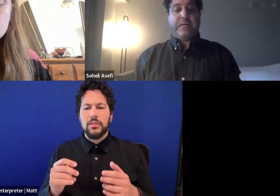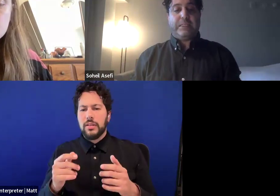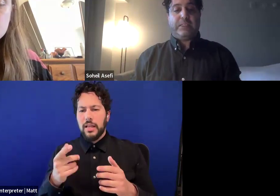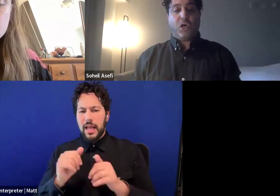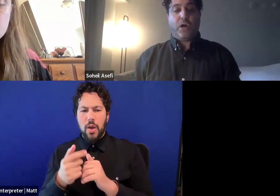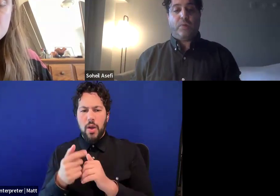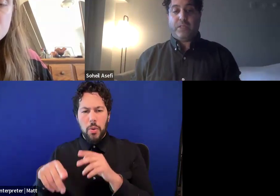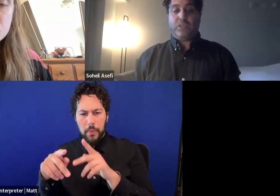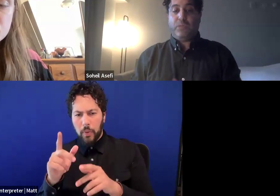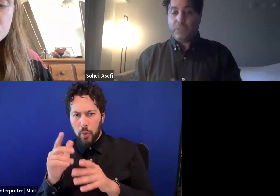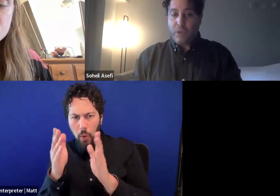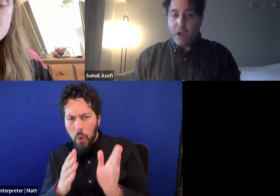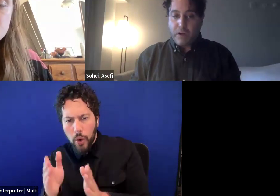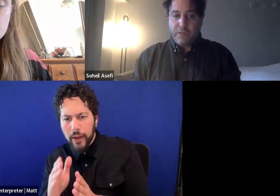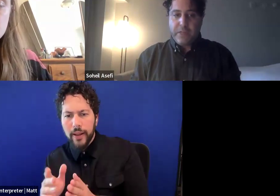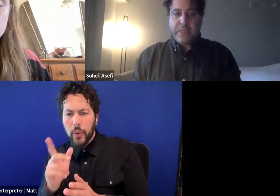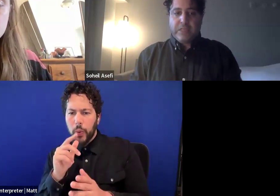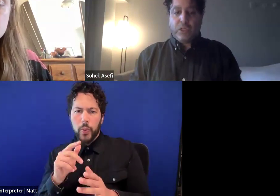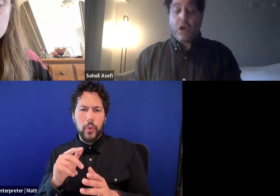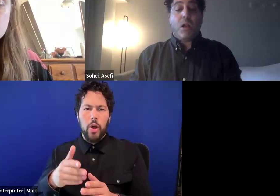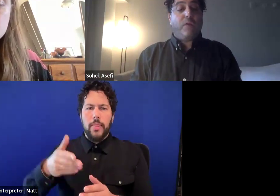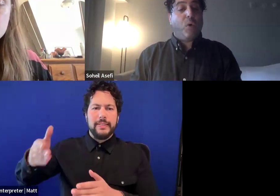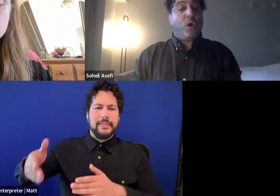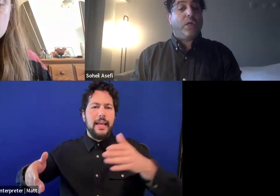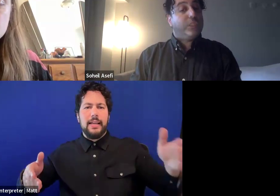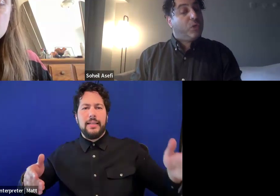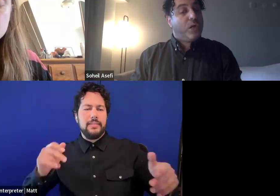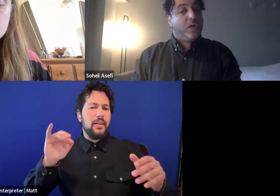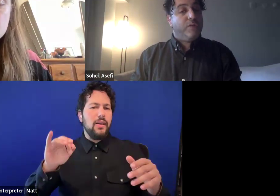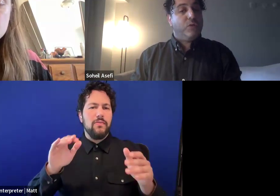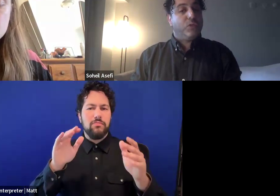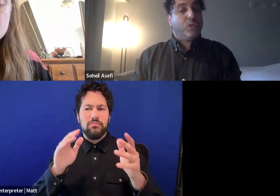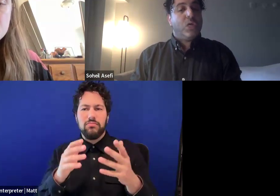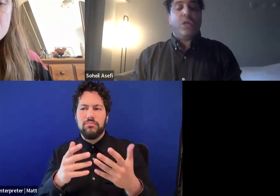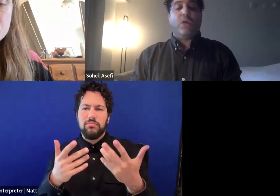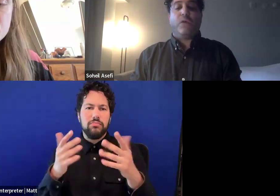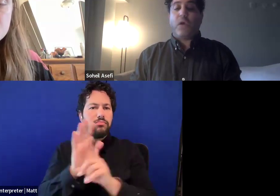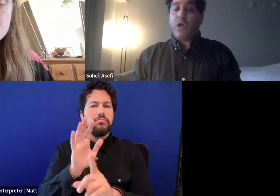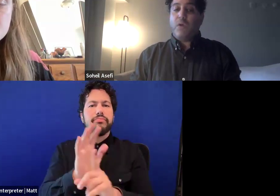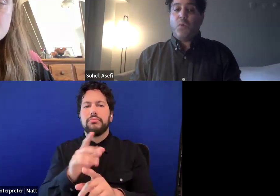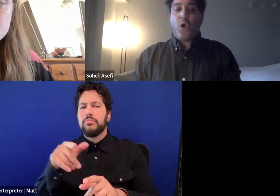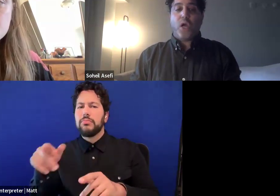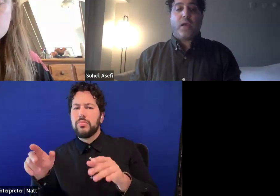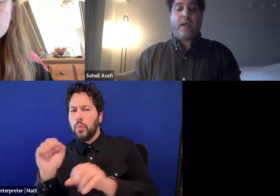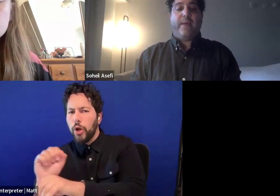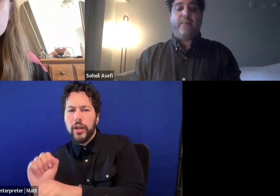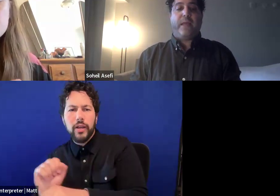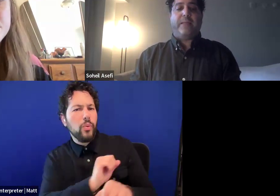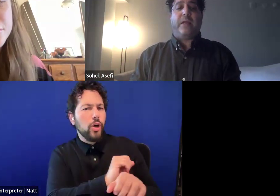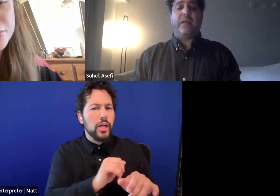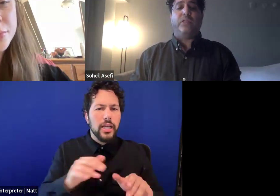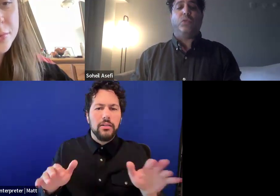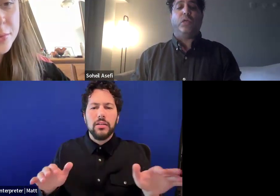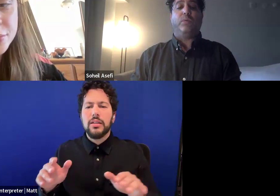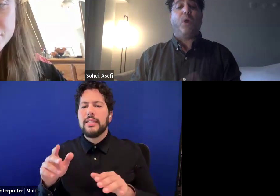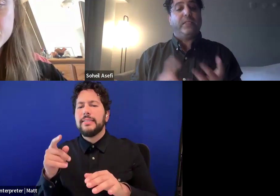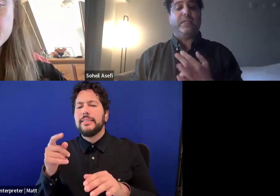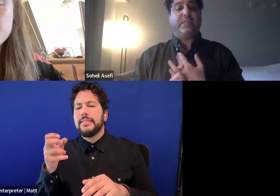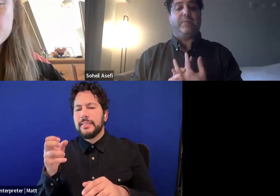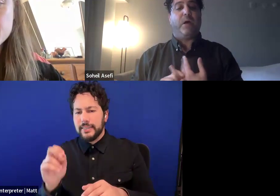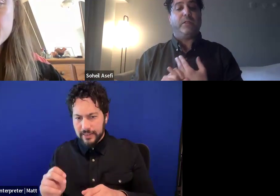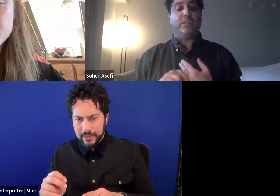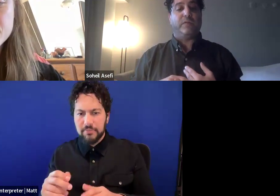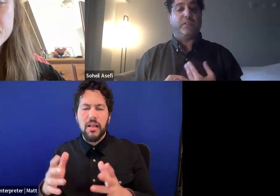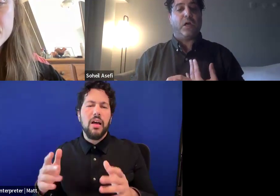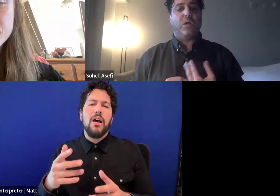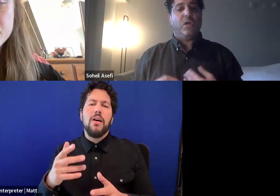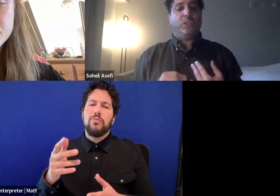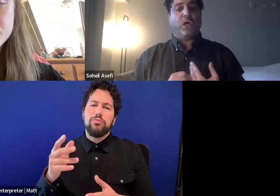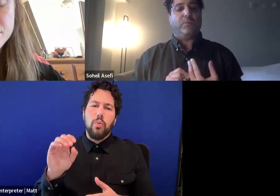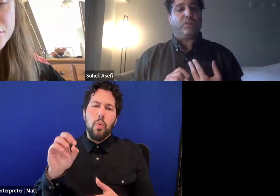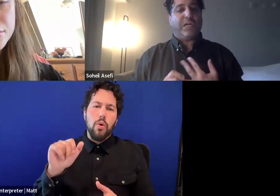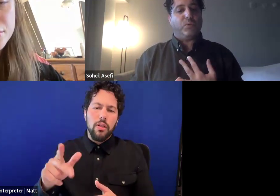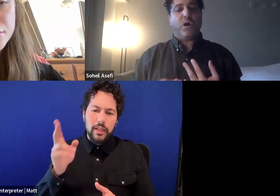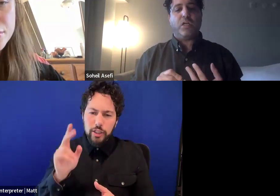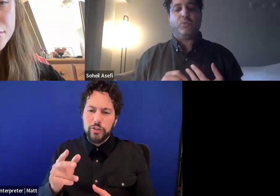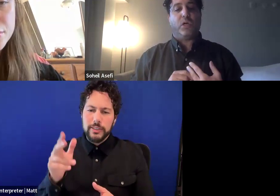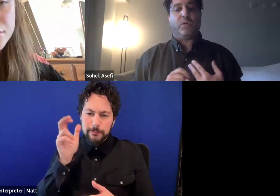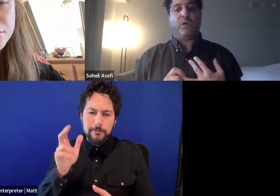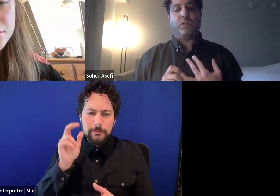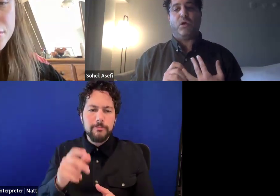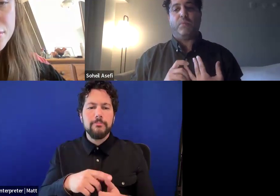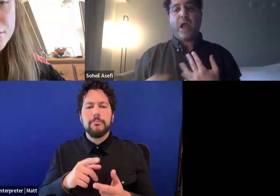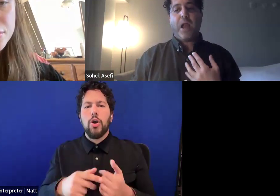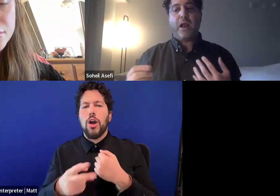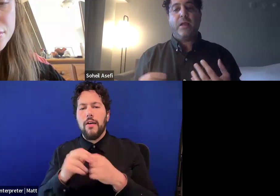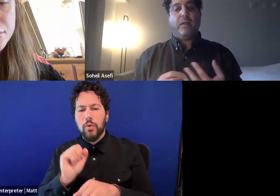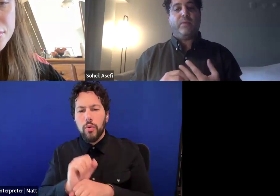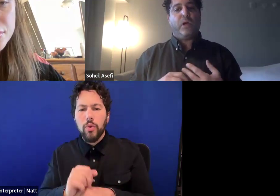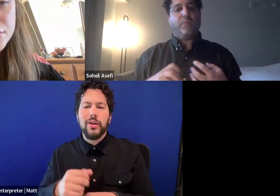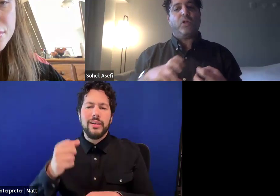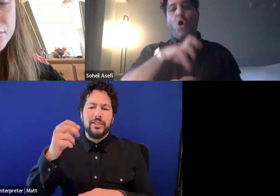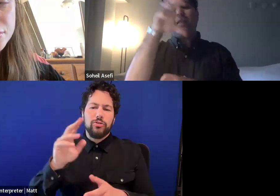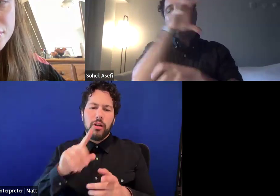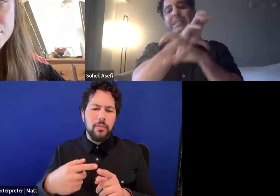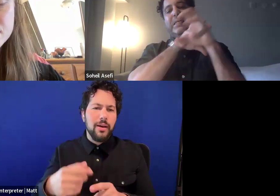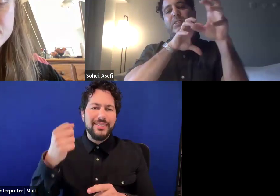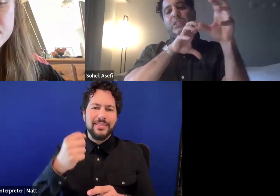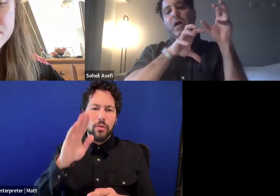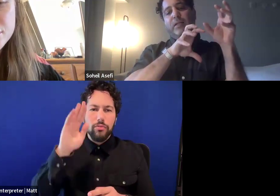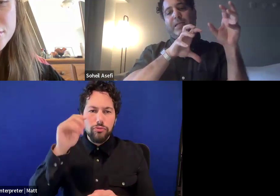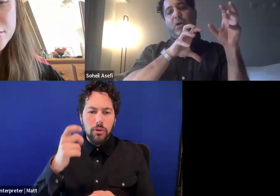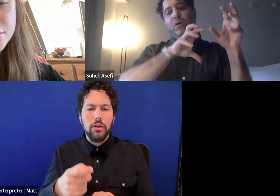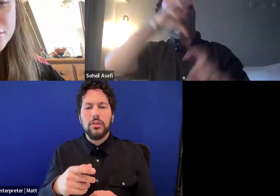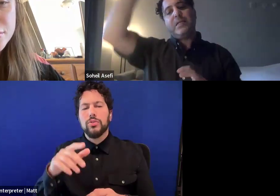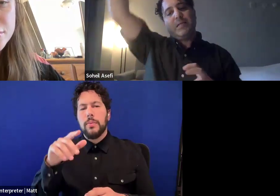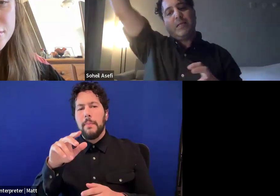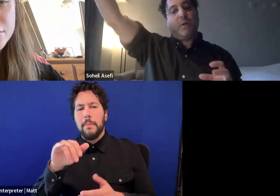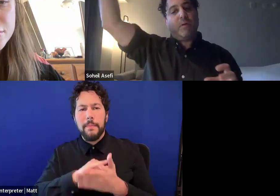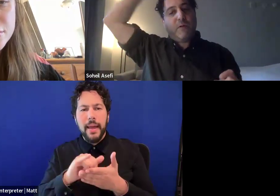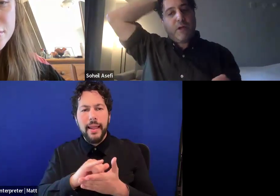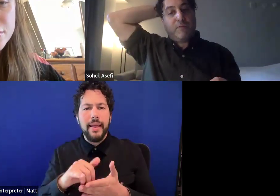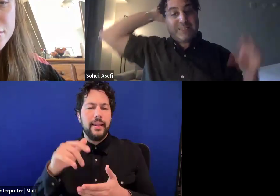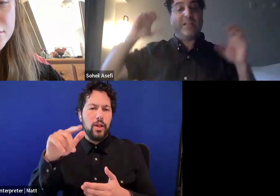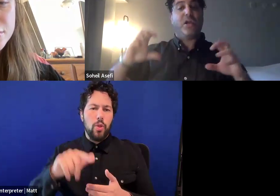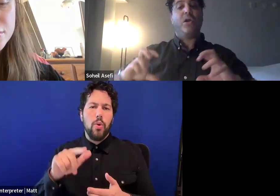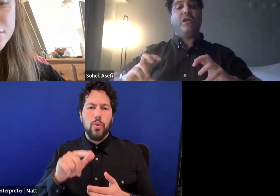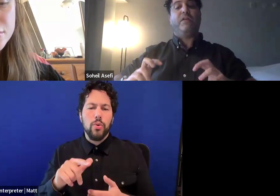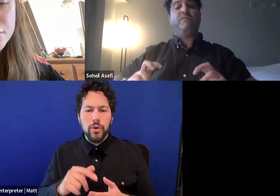this current ministry in historiography. So there are a lot of oral history interviews, a lot of archival work, and then I get into the politics and politics of exile. We talk about South Bronx, we talk about Lower Manhattan, we'll be talking about all these little sites that are completely in the periphery of the center.